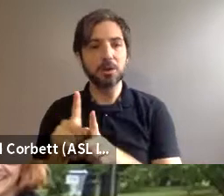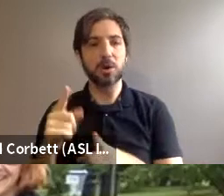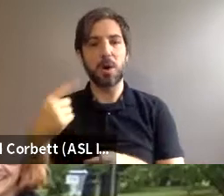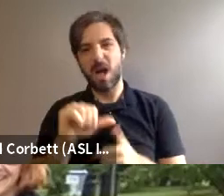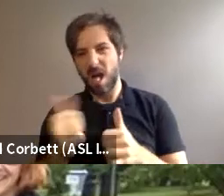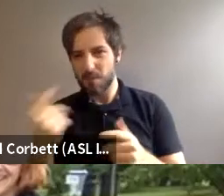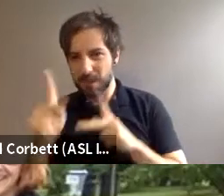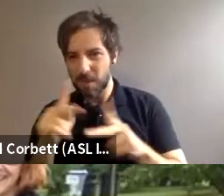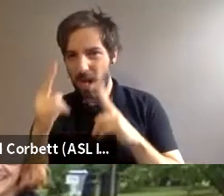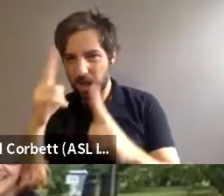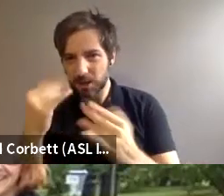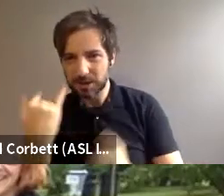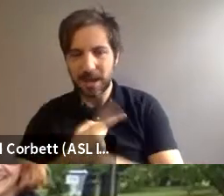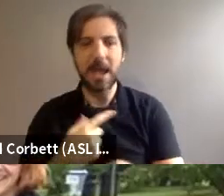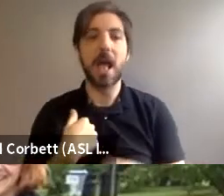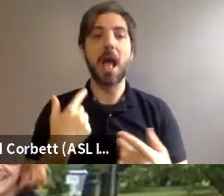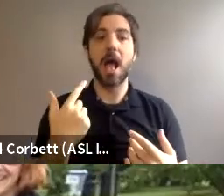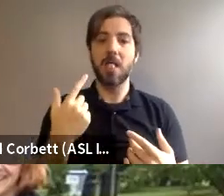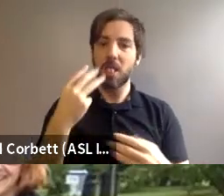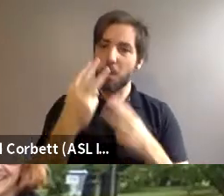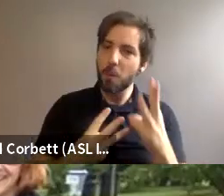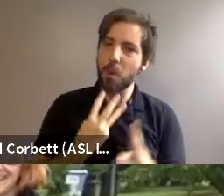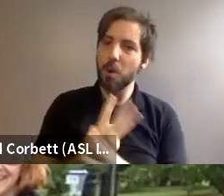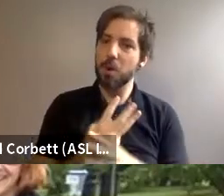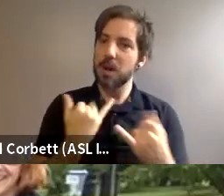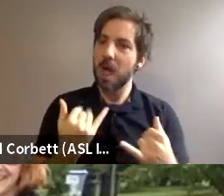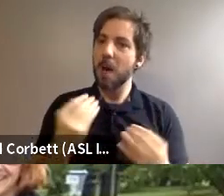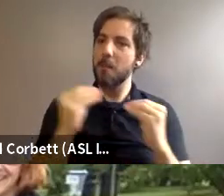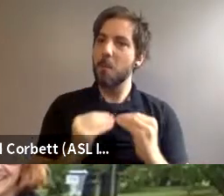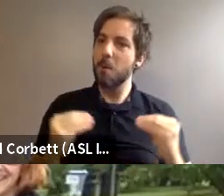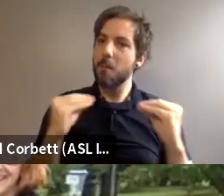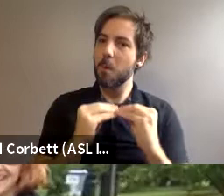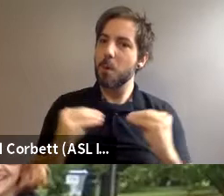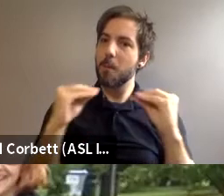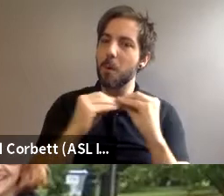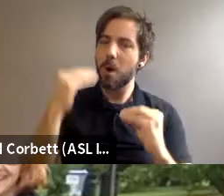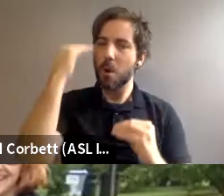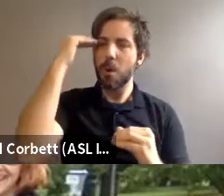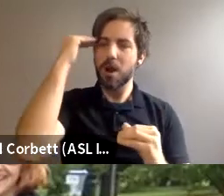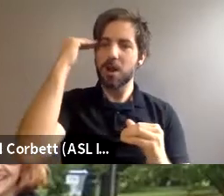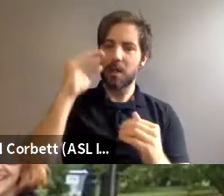the world is becoming more aware of disability as part of the cycle of life. One in four